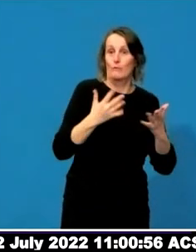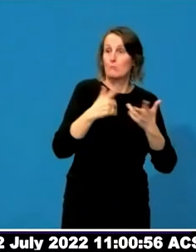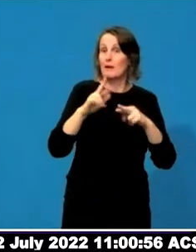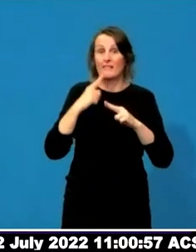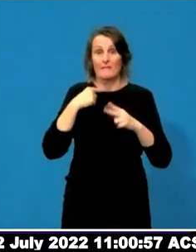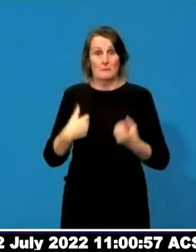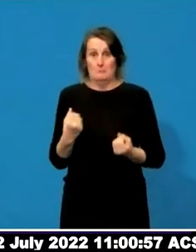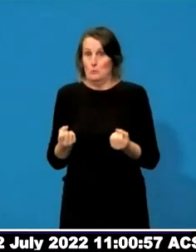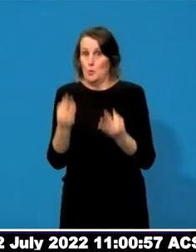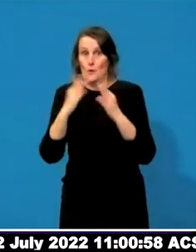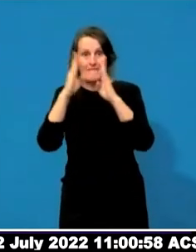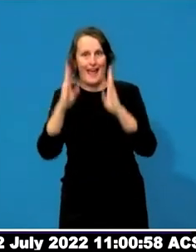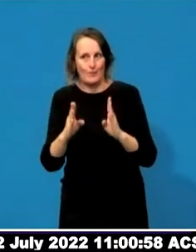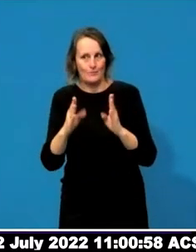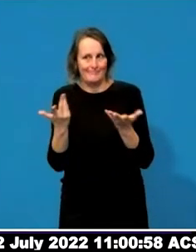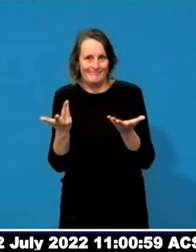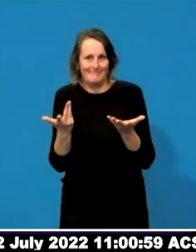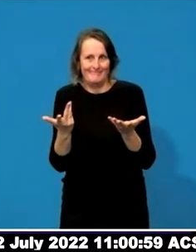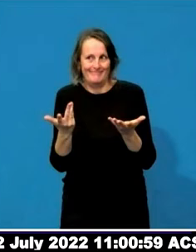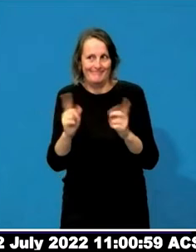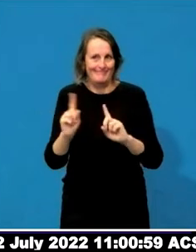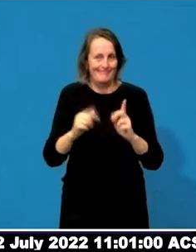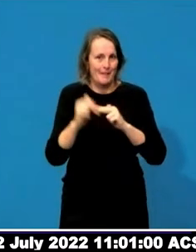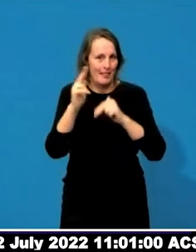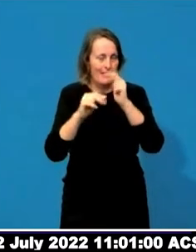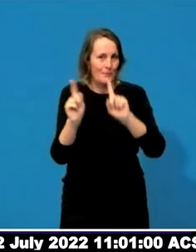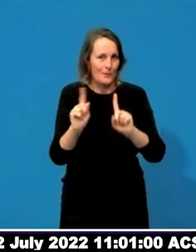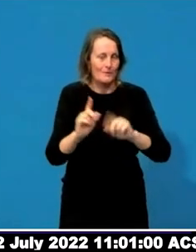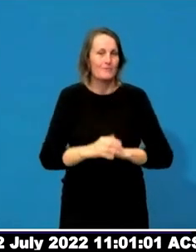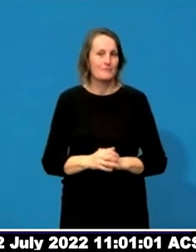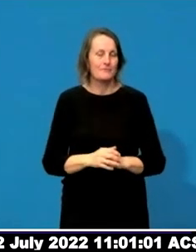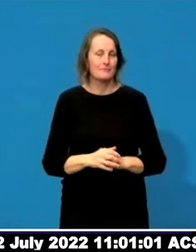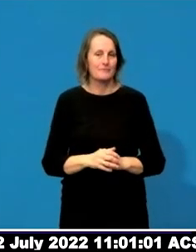So, yeah, it sounds like an easy issue.